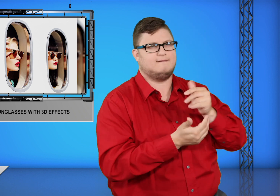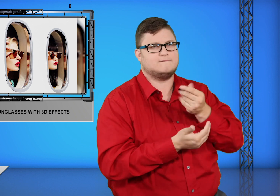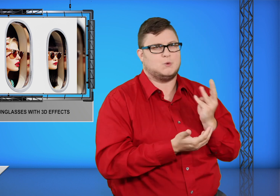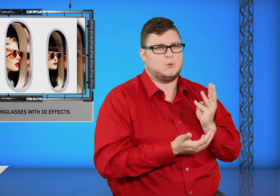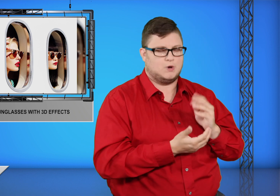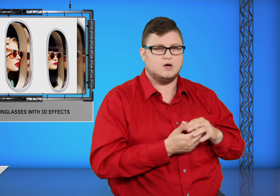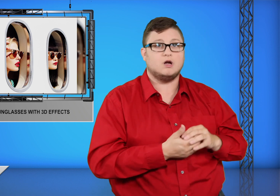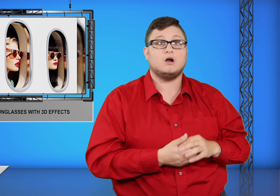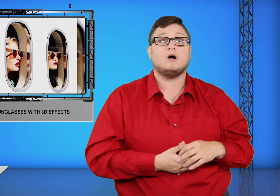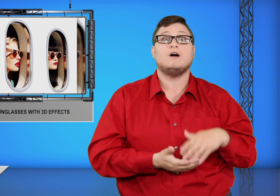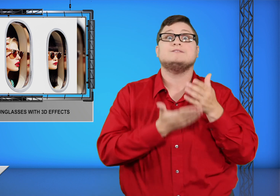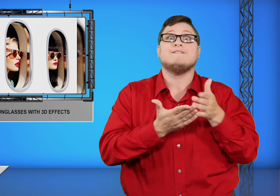than it has in the past.